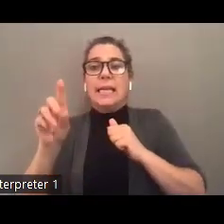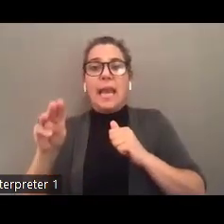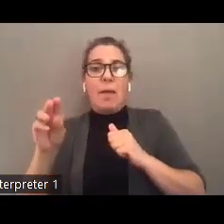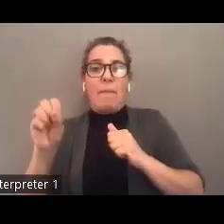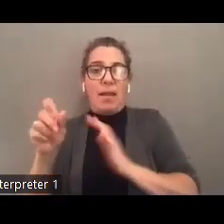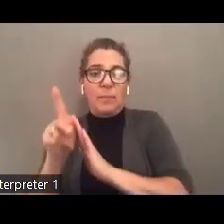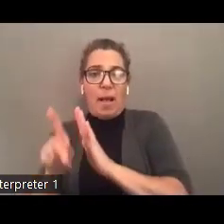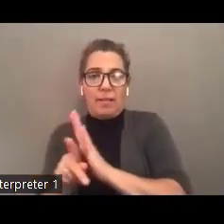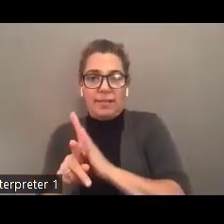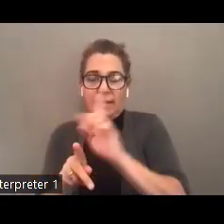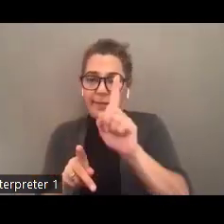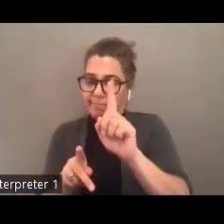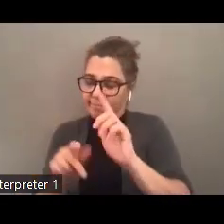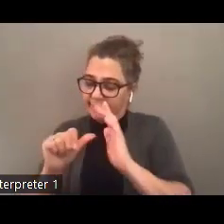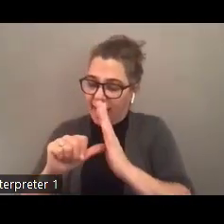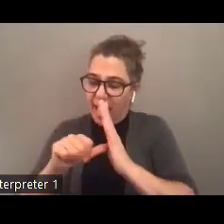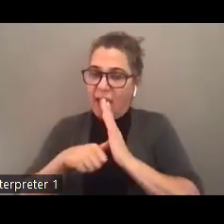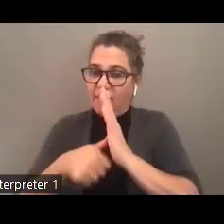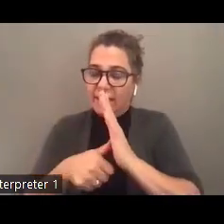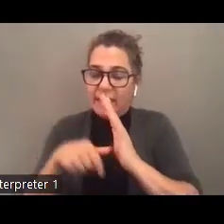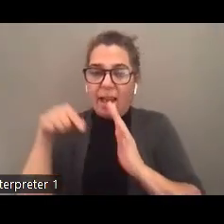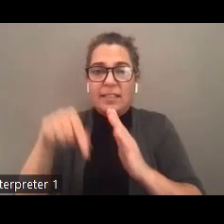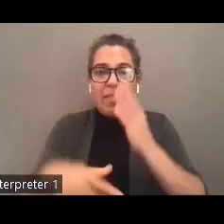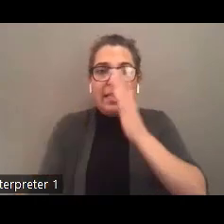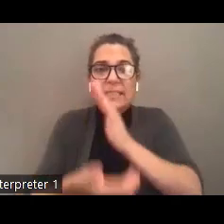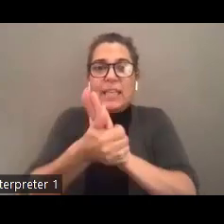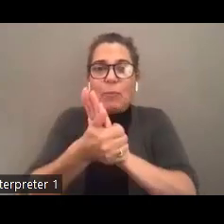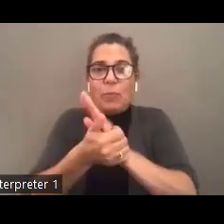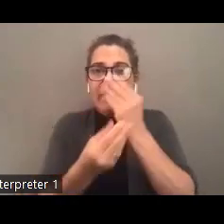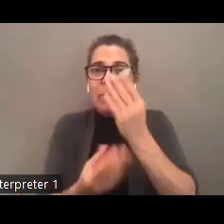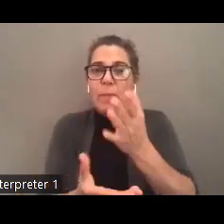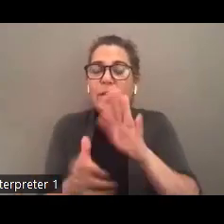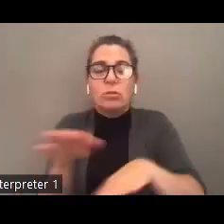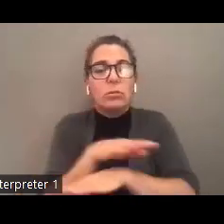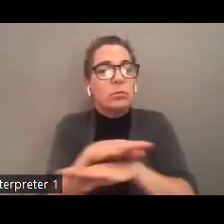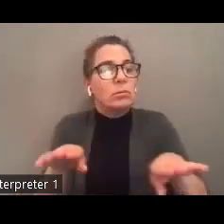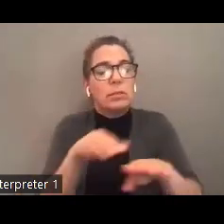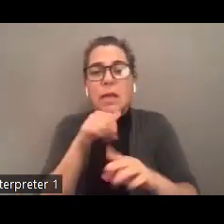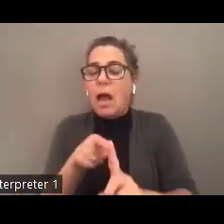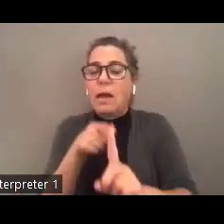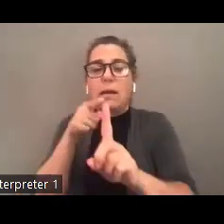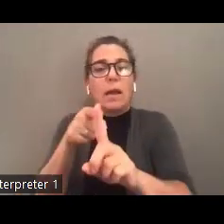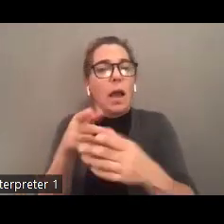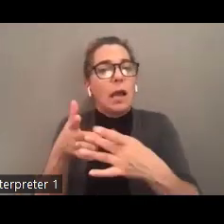Let me emphasize first that this supplemental information is not intended to be a guide for compliance